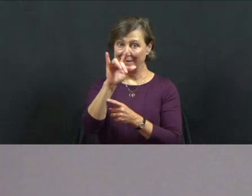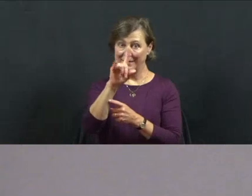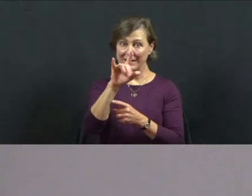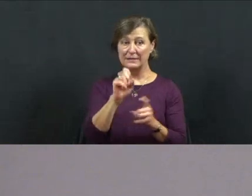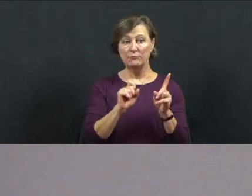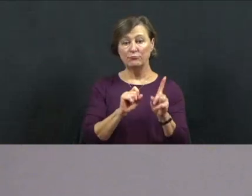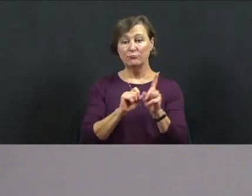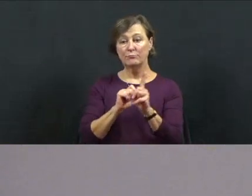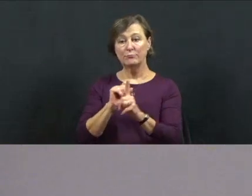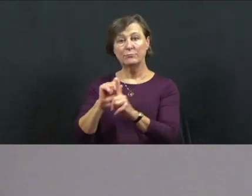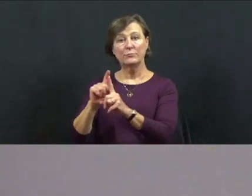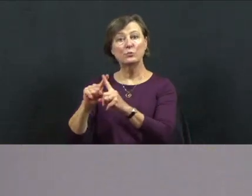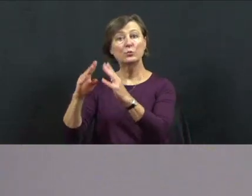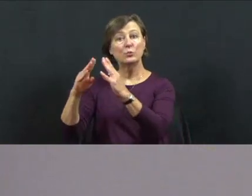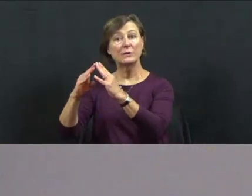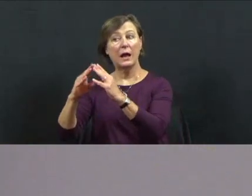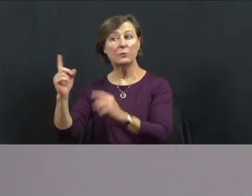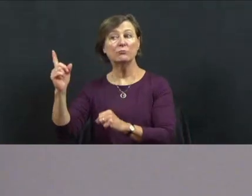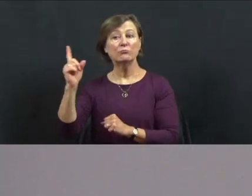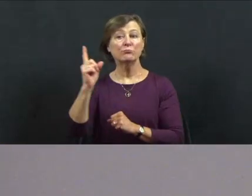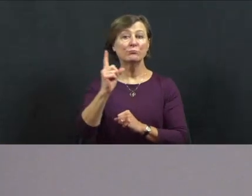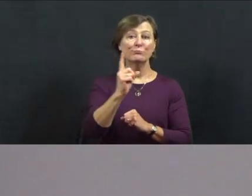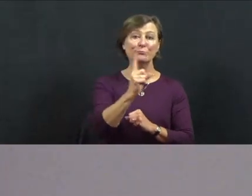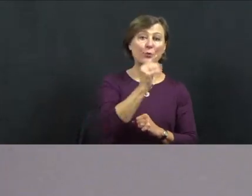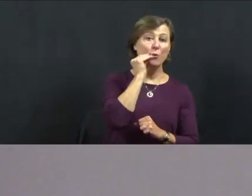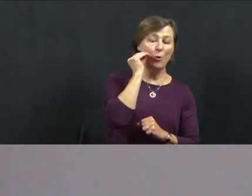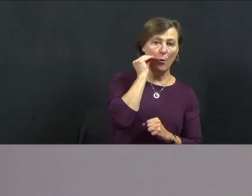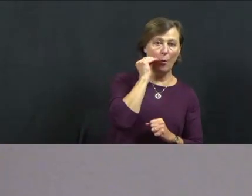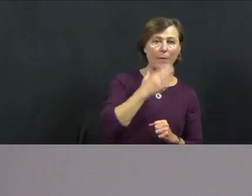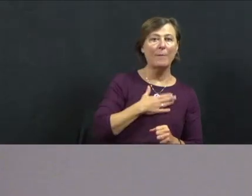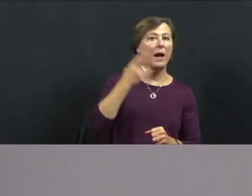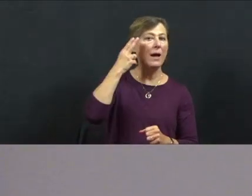Upon their return home, my great uncle, Levi,